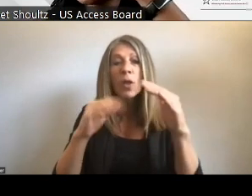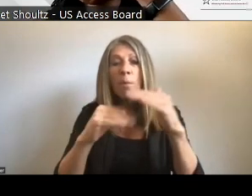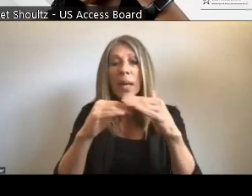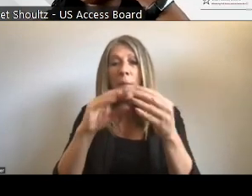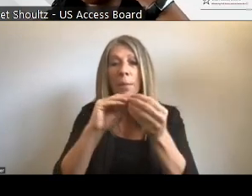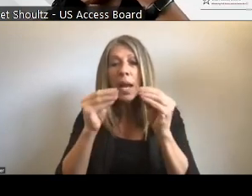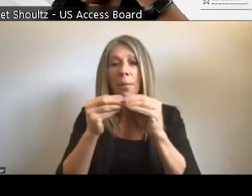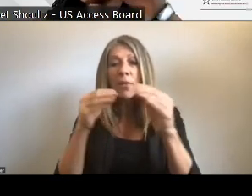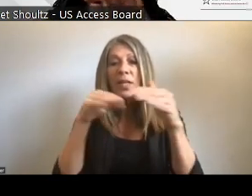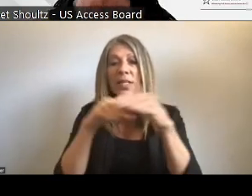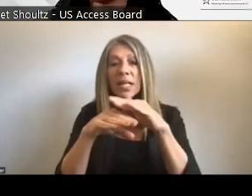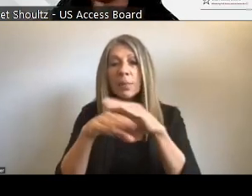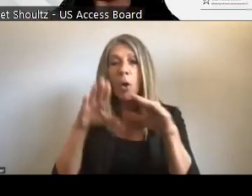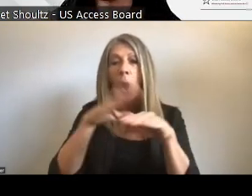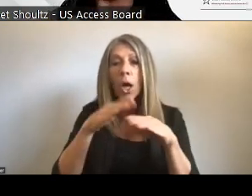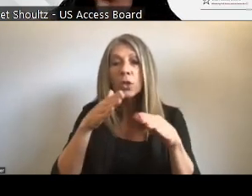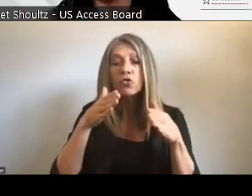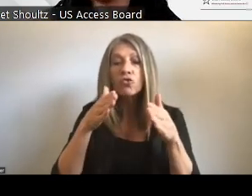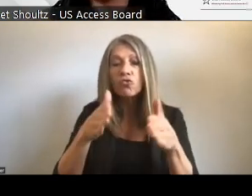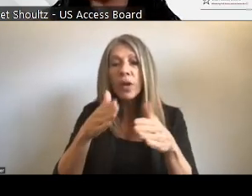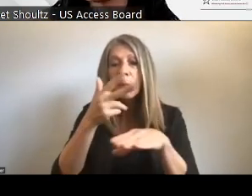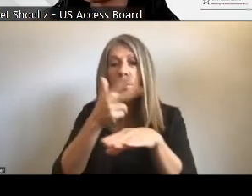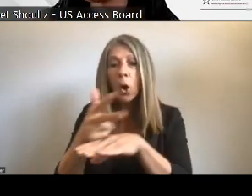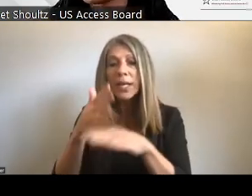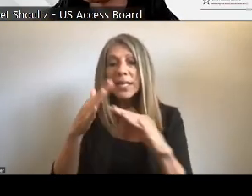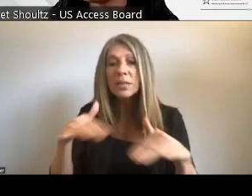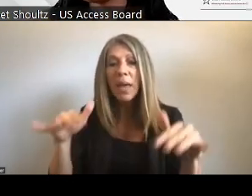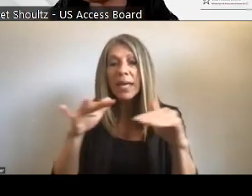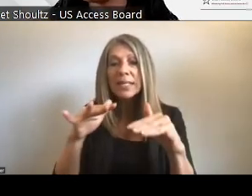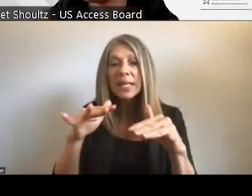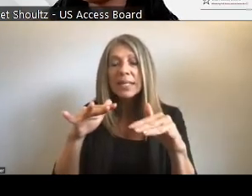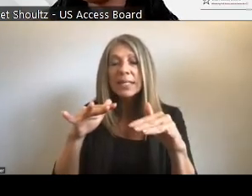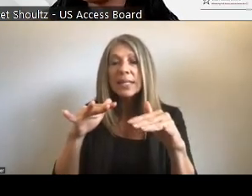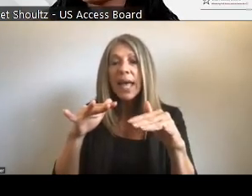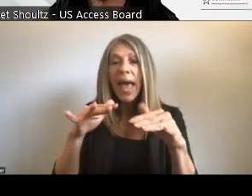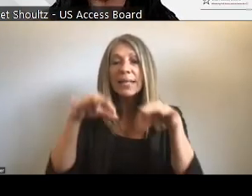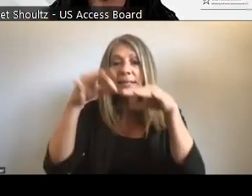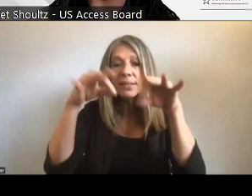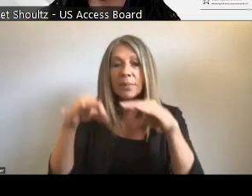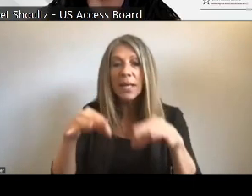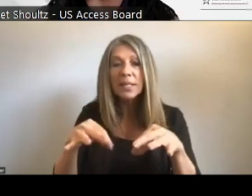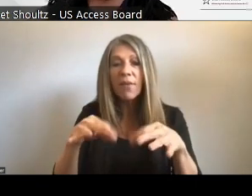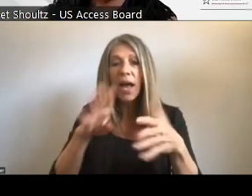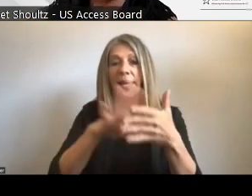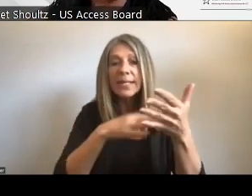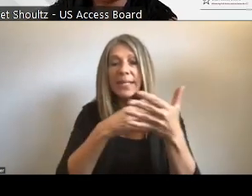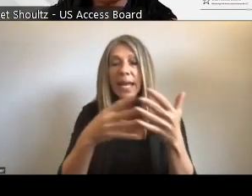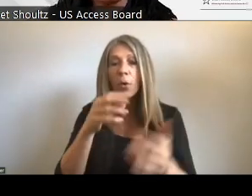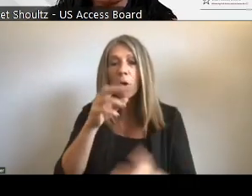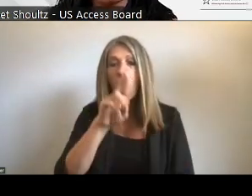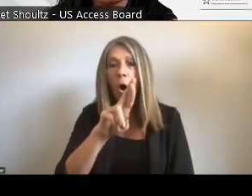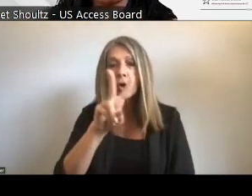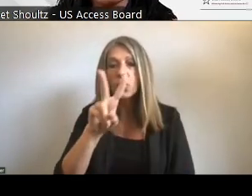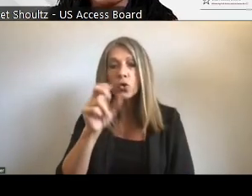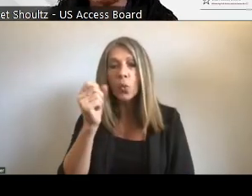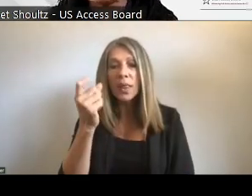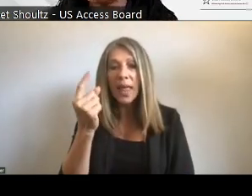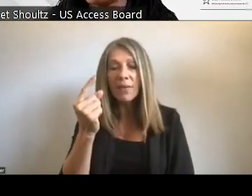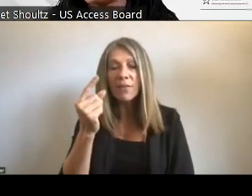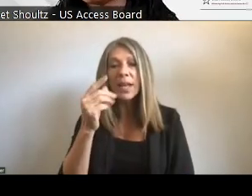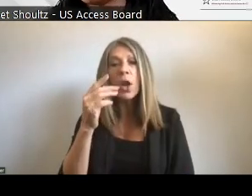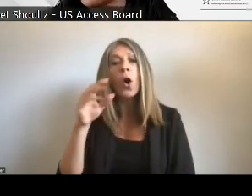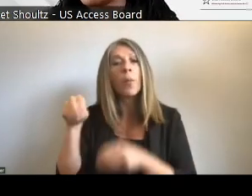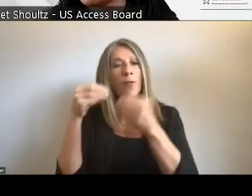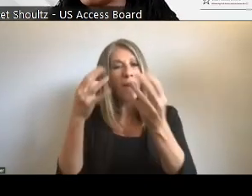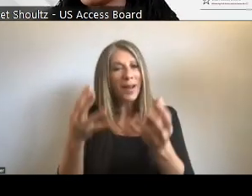minimum number of accessible on-street parking spaces as specified in Table R211 are provided.